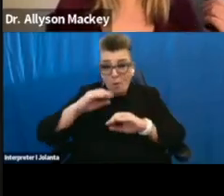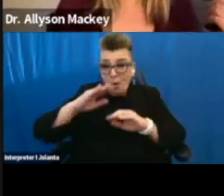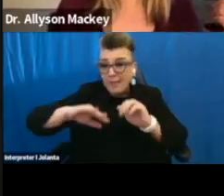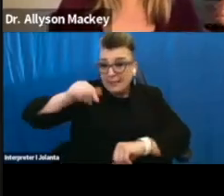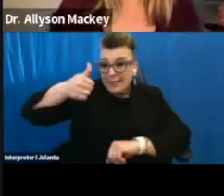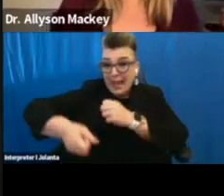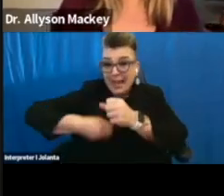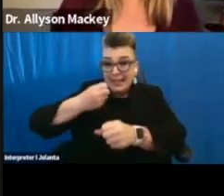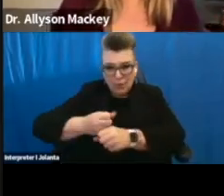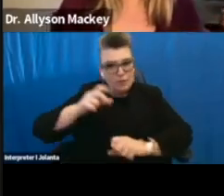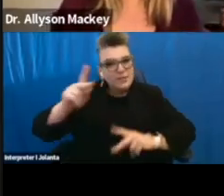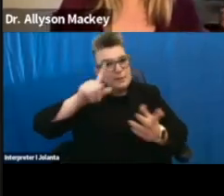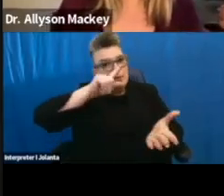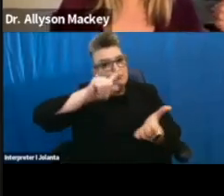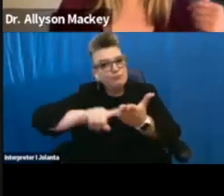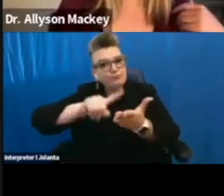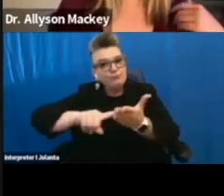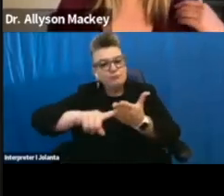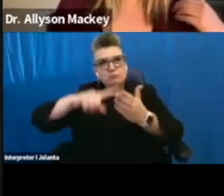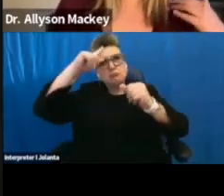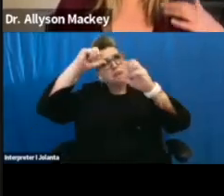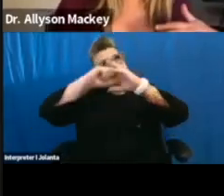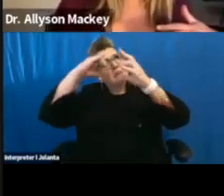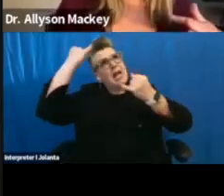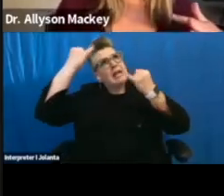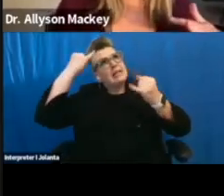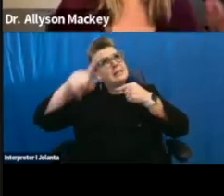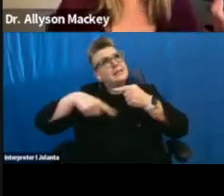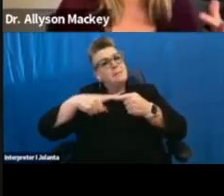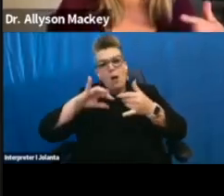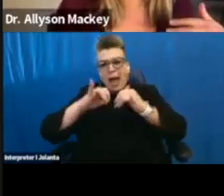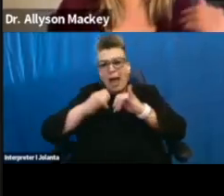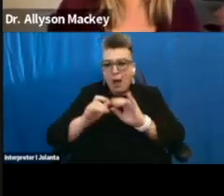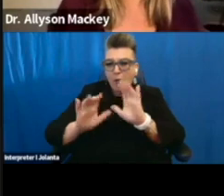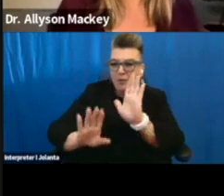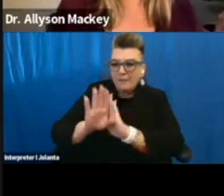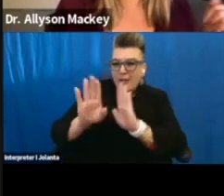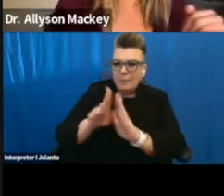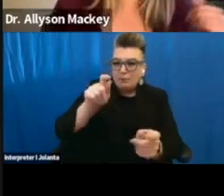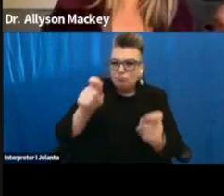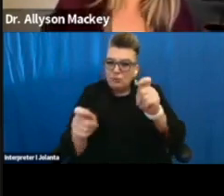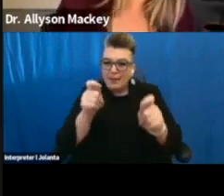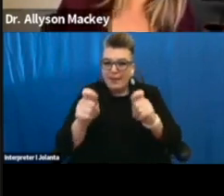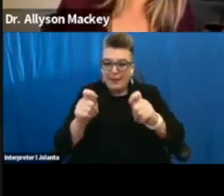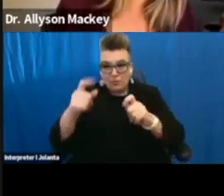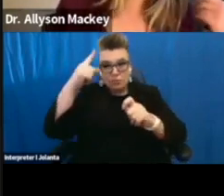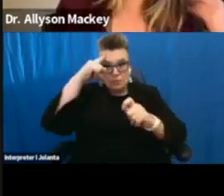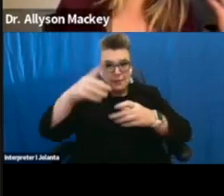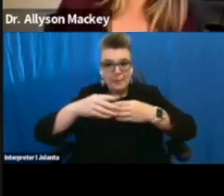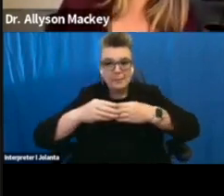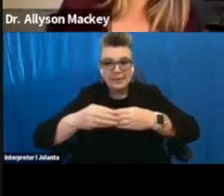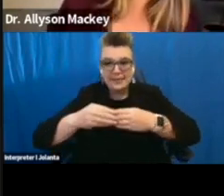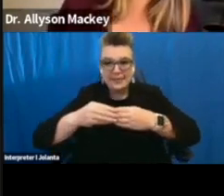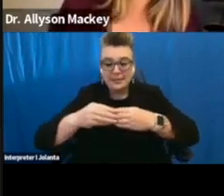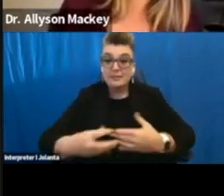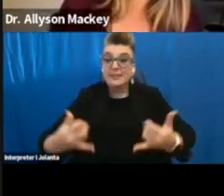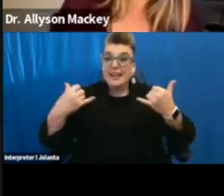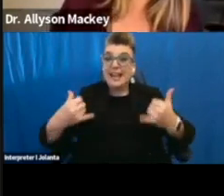change over development right so we can put age on the x- axis and plasticity on the y ais